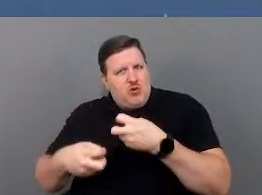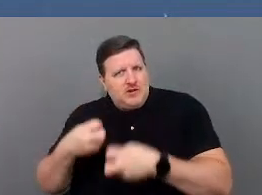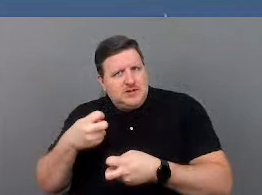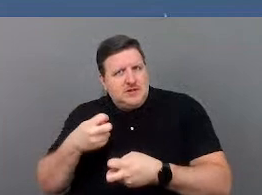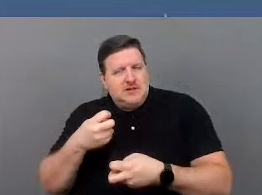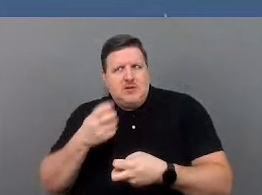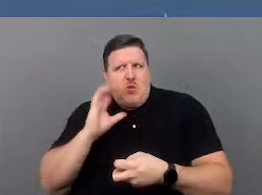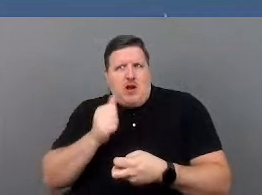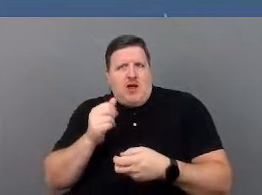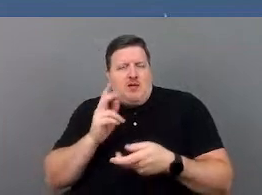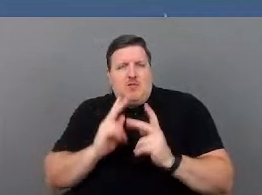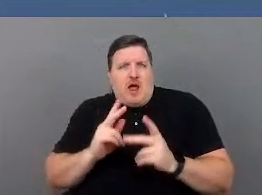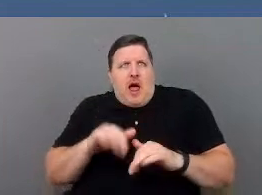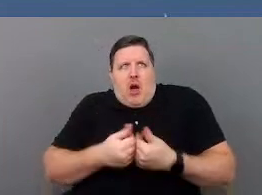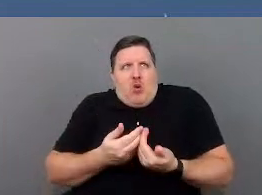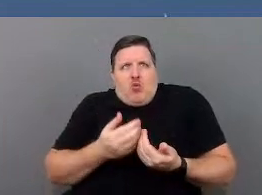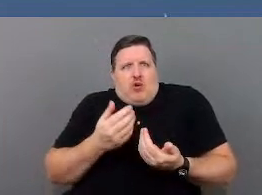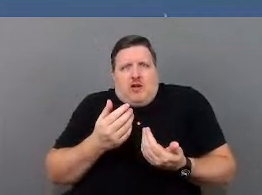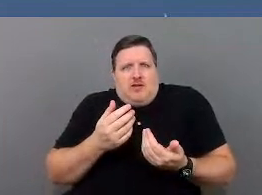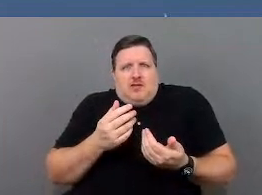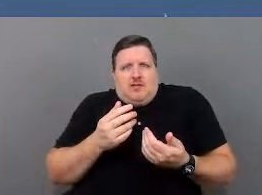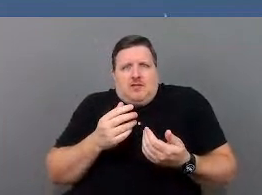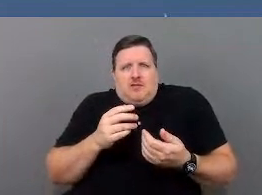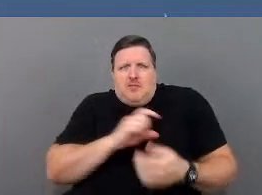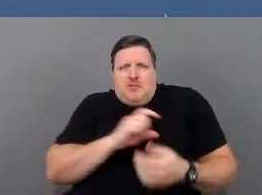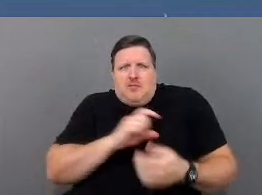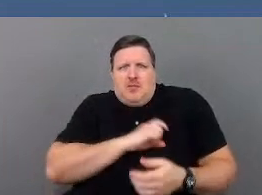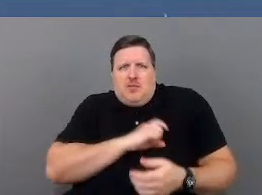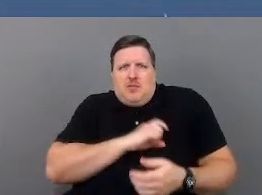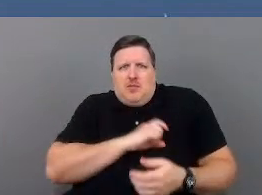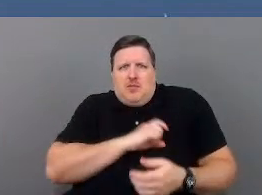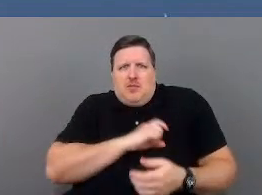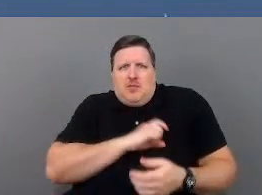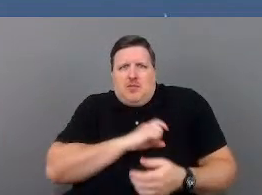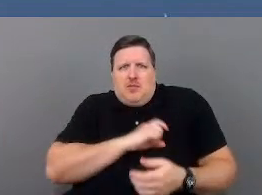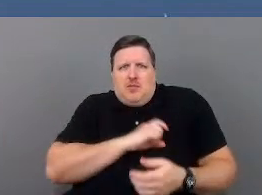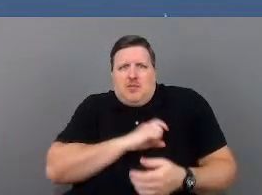GUISE OF THINGS BROKEN POLICING. IT DOES NOT LEAD TO A REDUCTION IN CRIME.